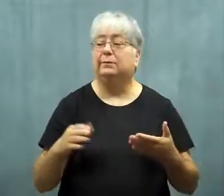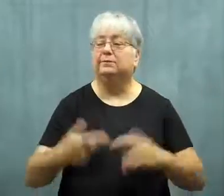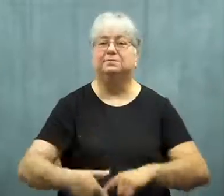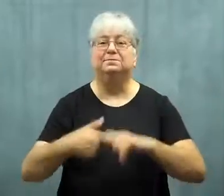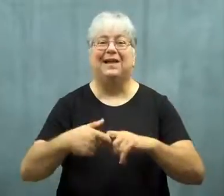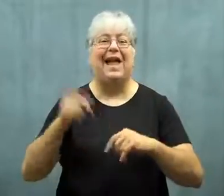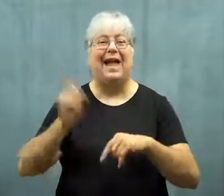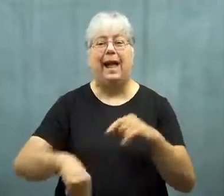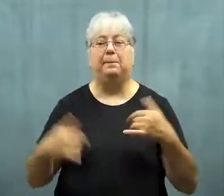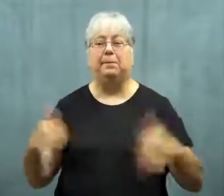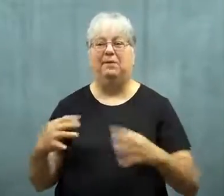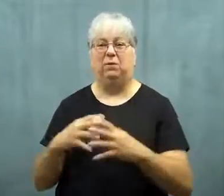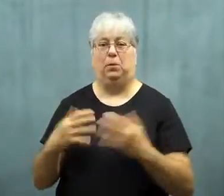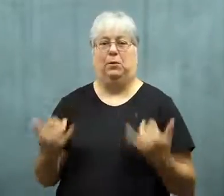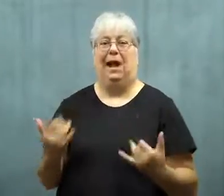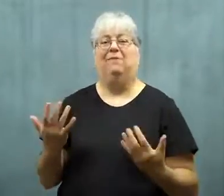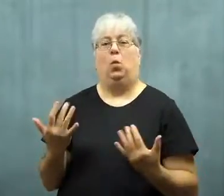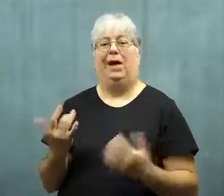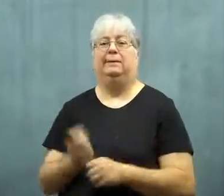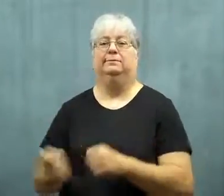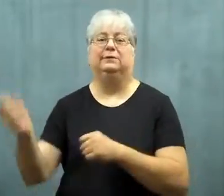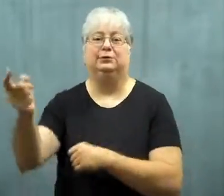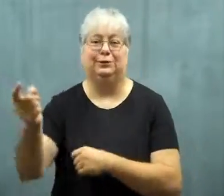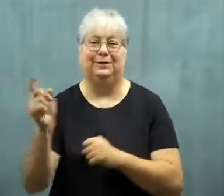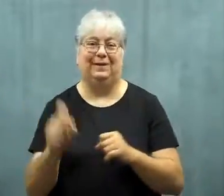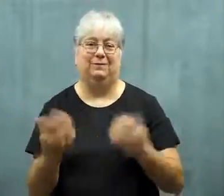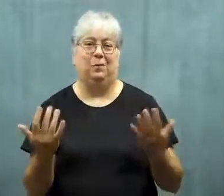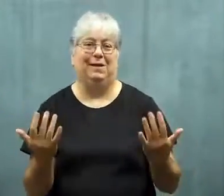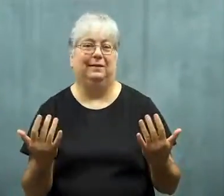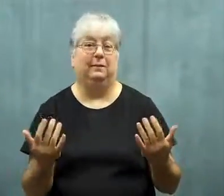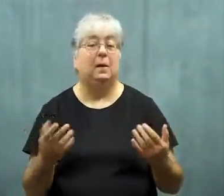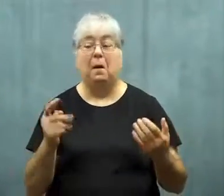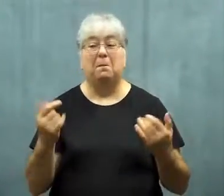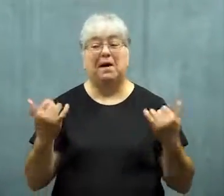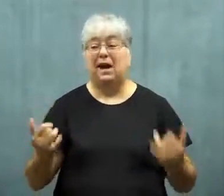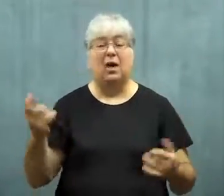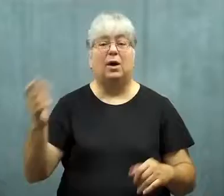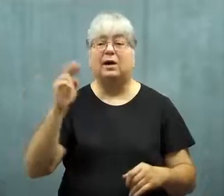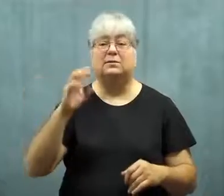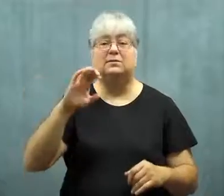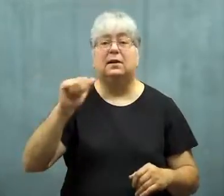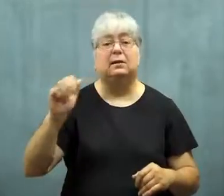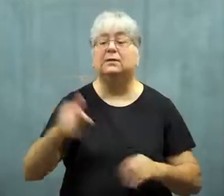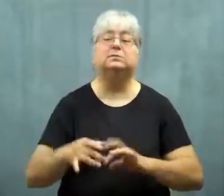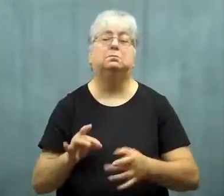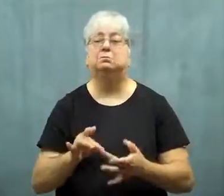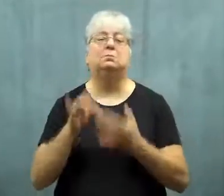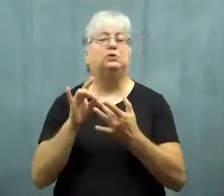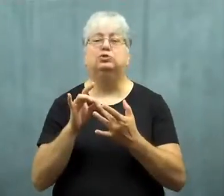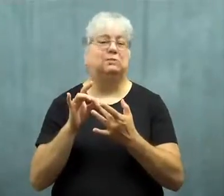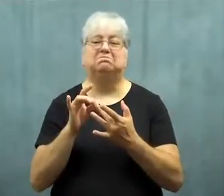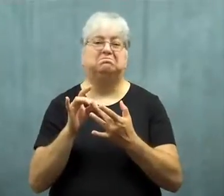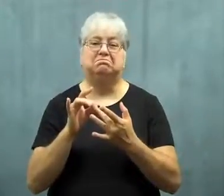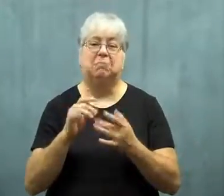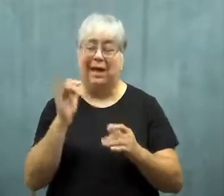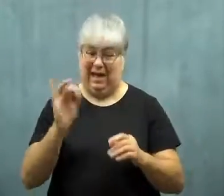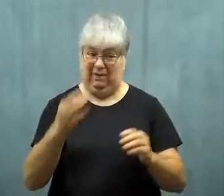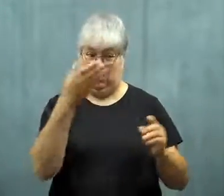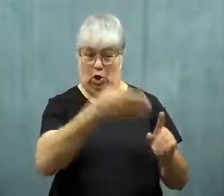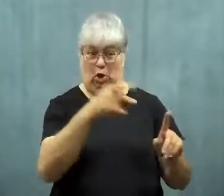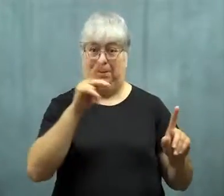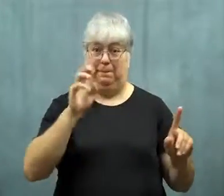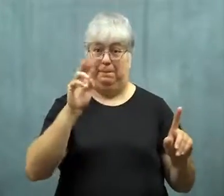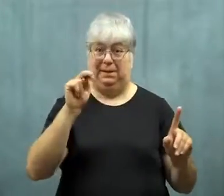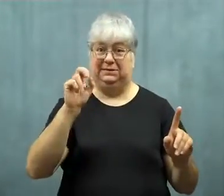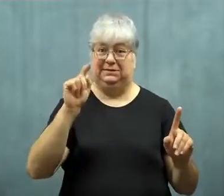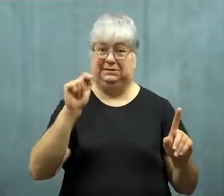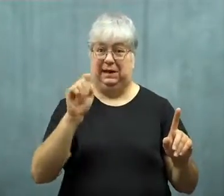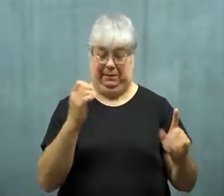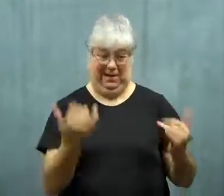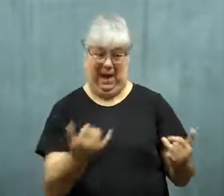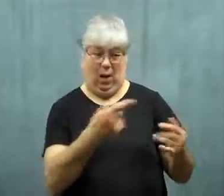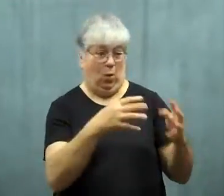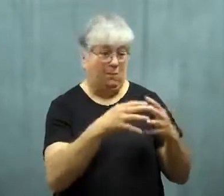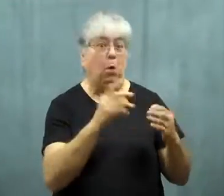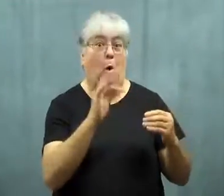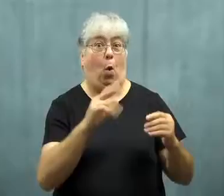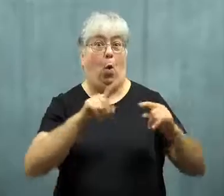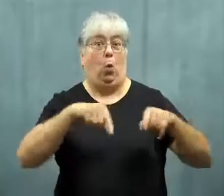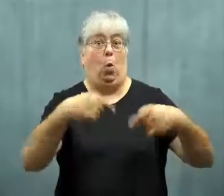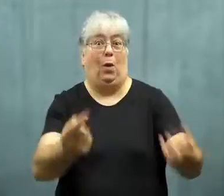they are not allowed to play for a season, they have to sit it out.